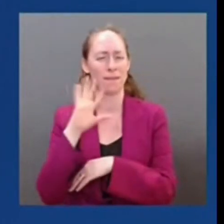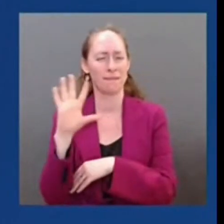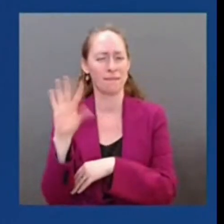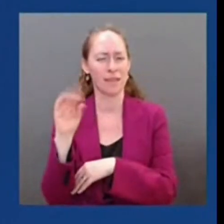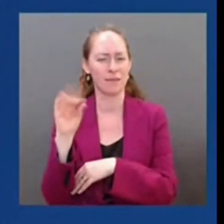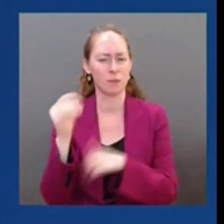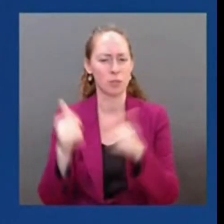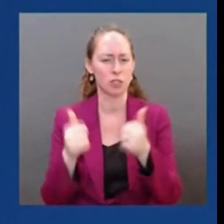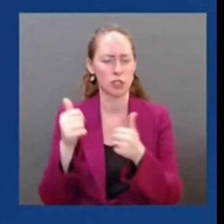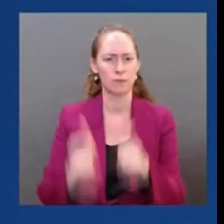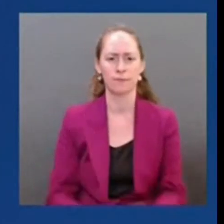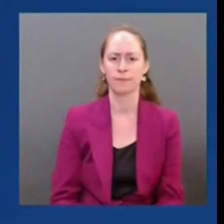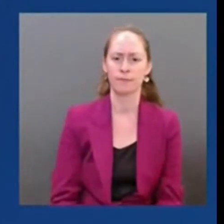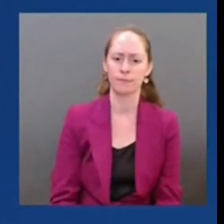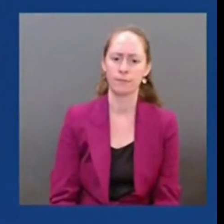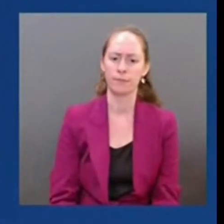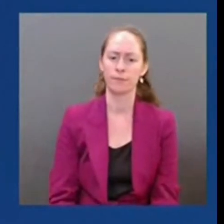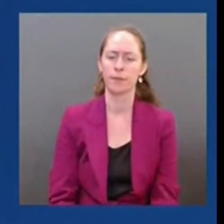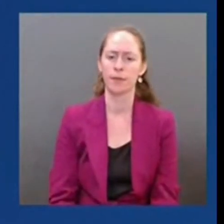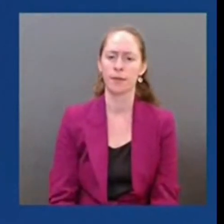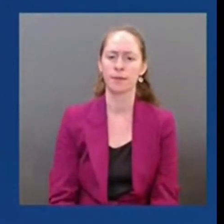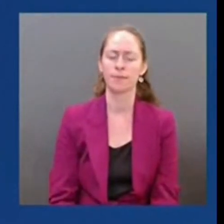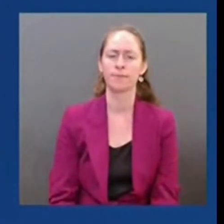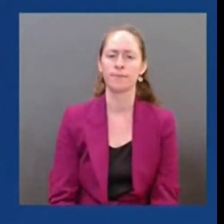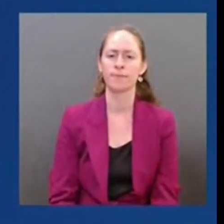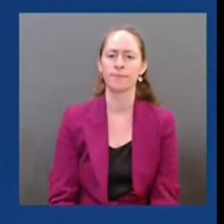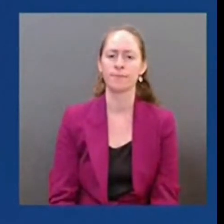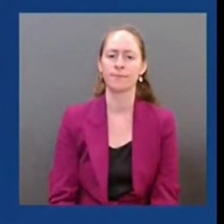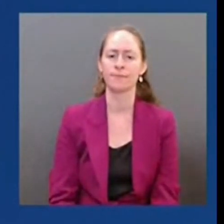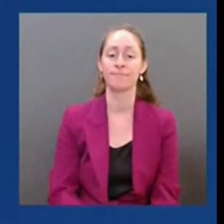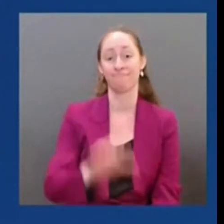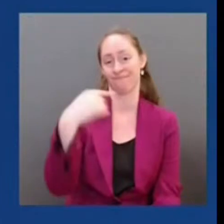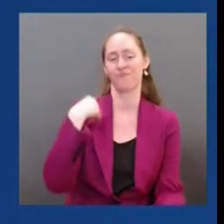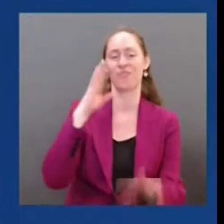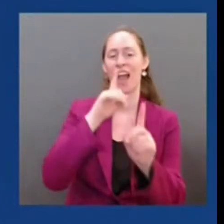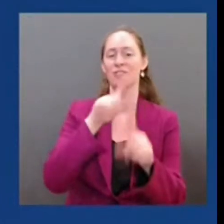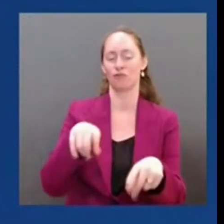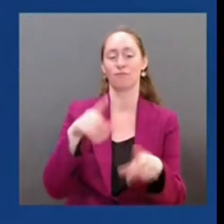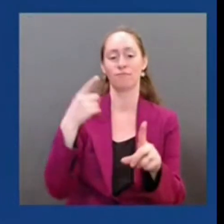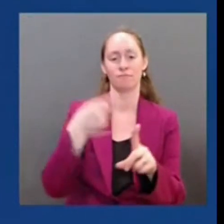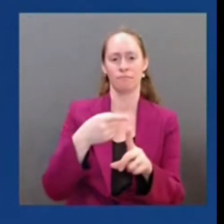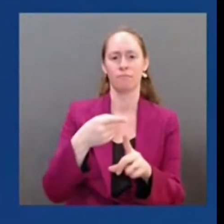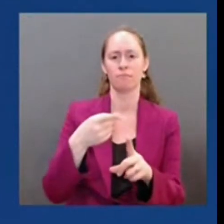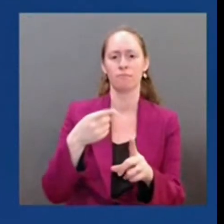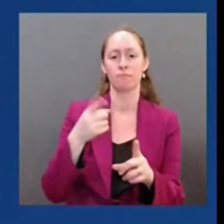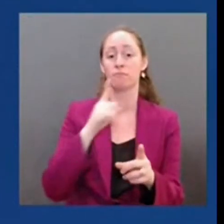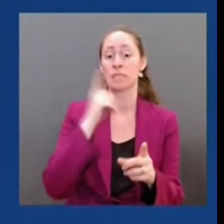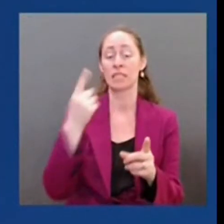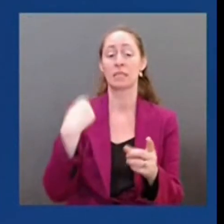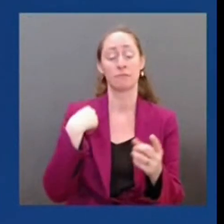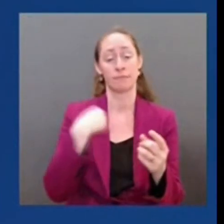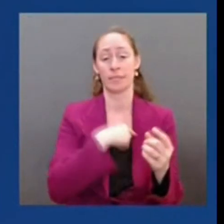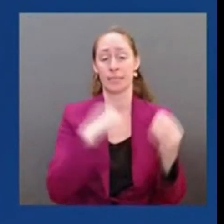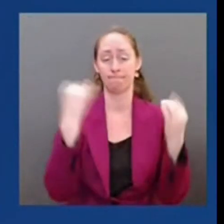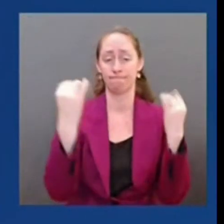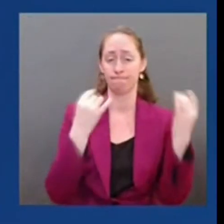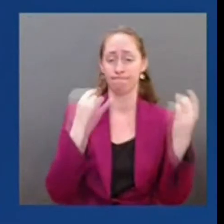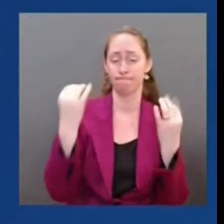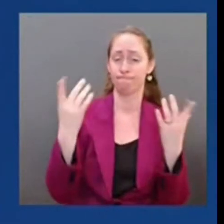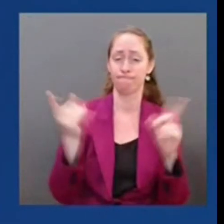ABOUT TREATMENTS, AND I WILL TURN OVE RACHEL FOR VACCINES AND ELIGIBILITY.